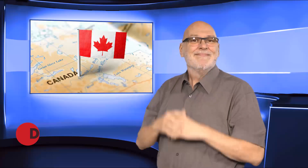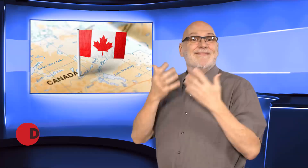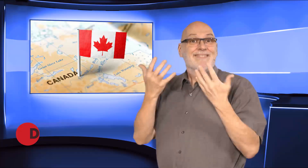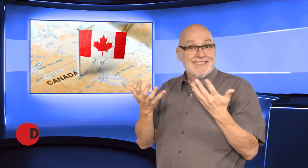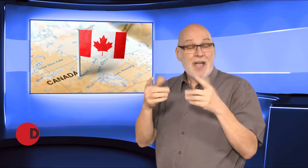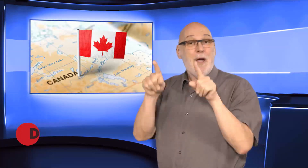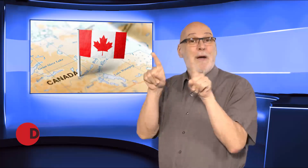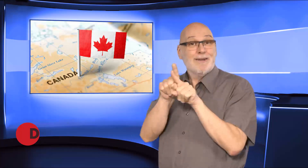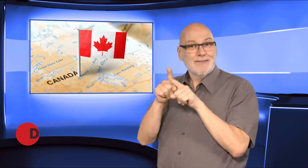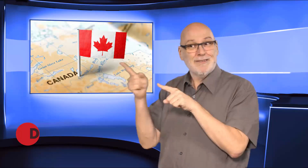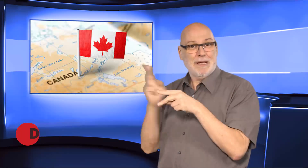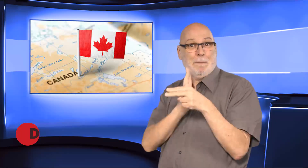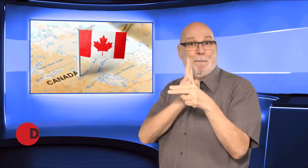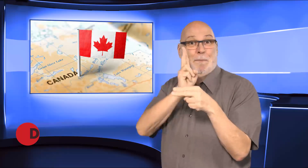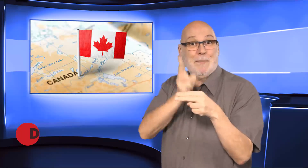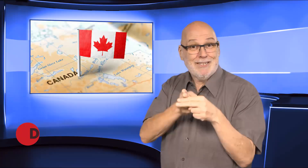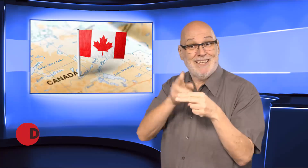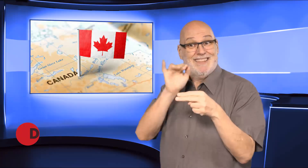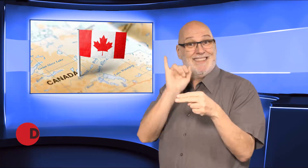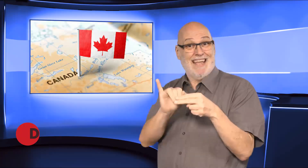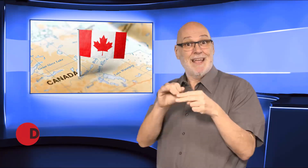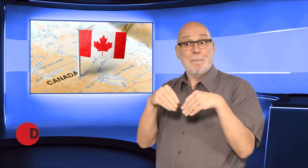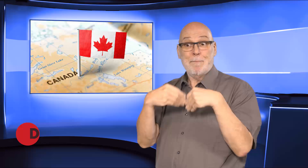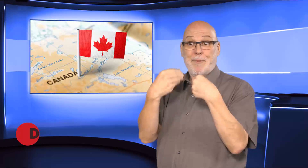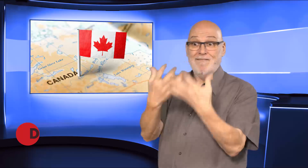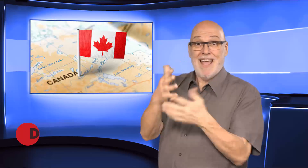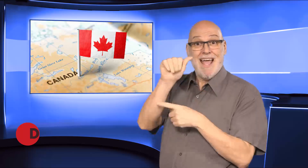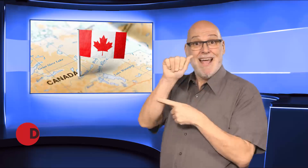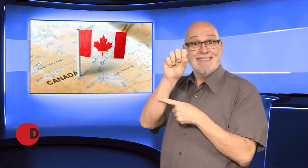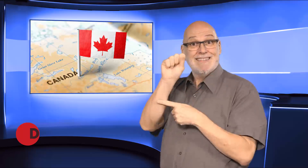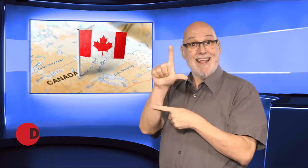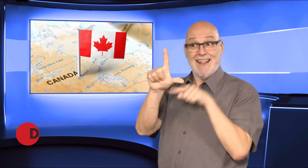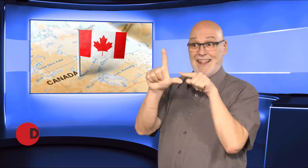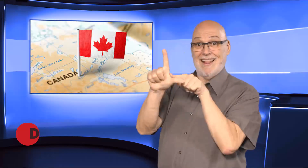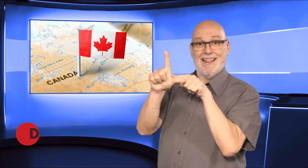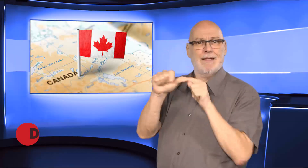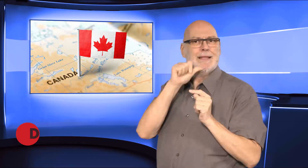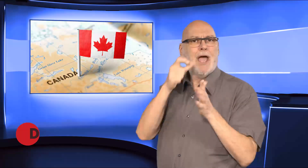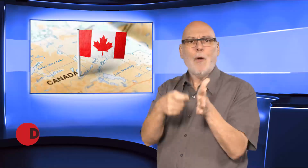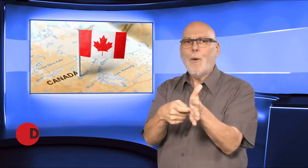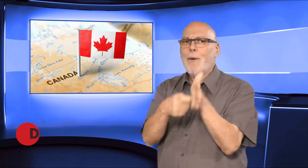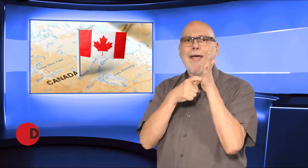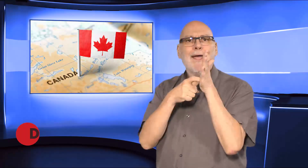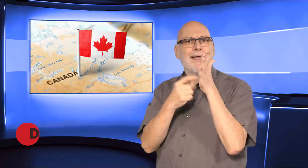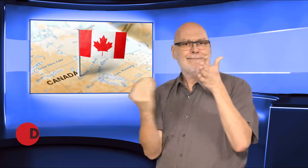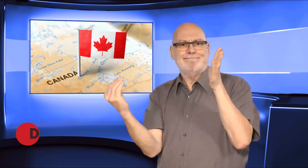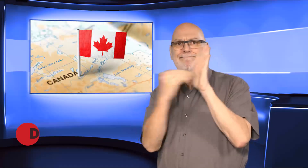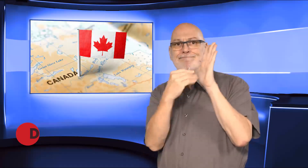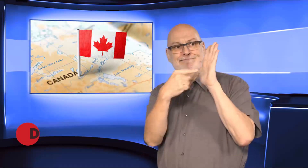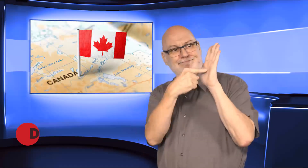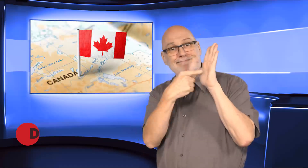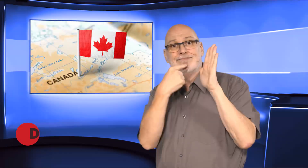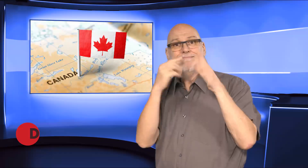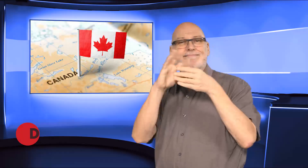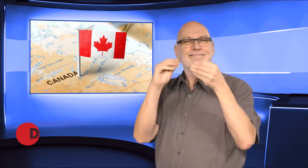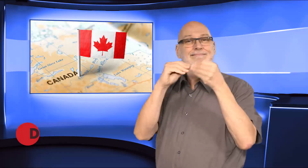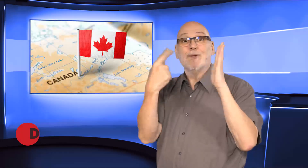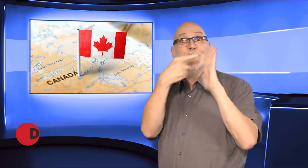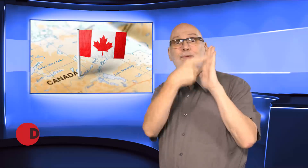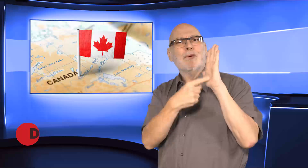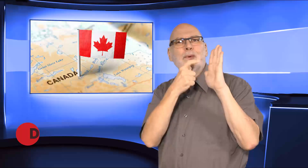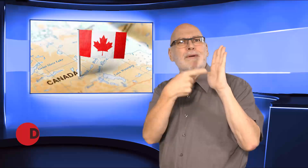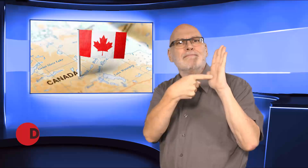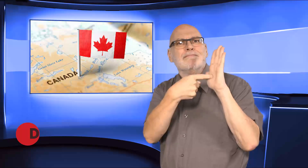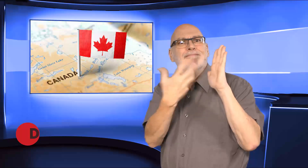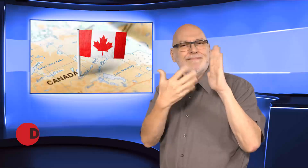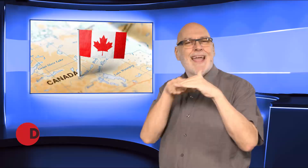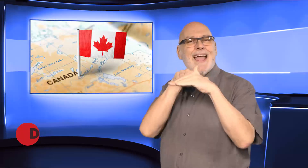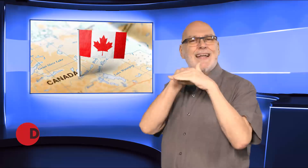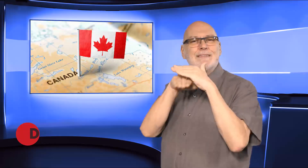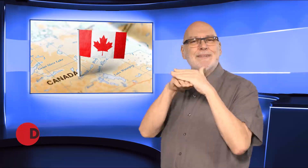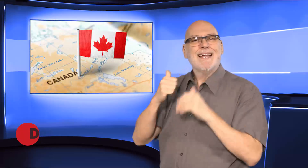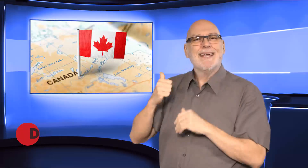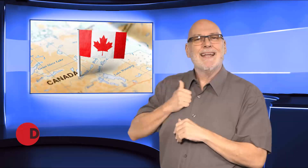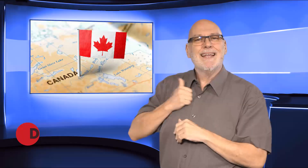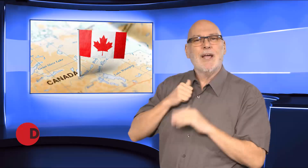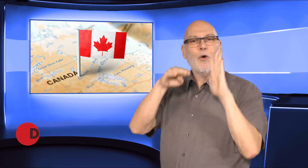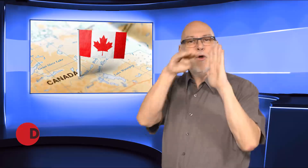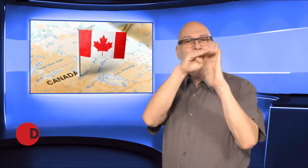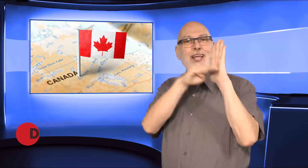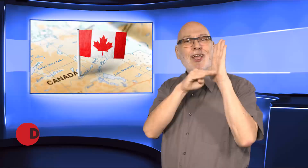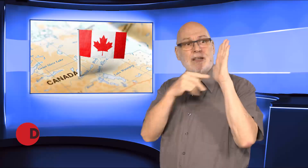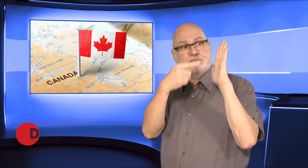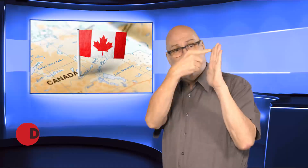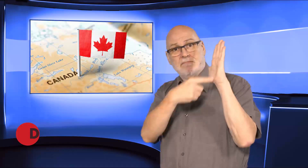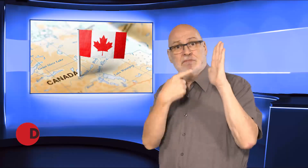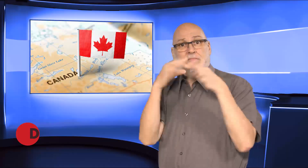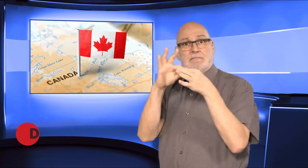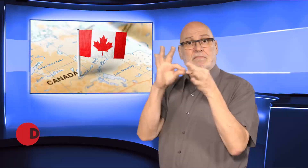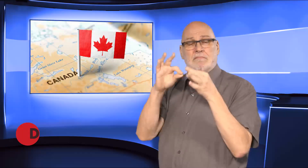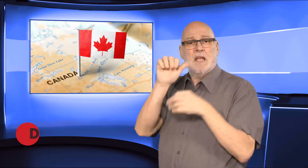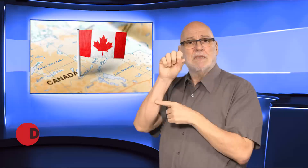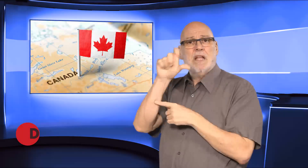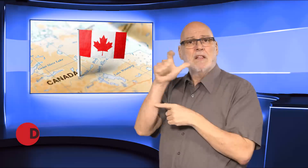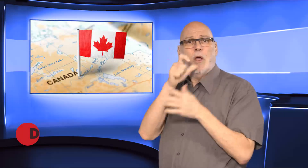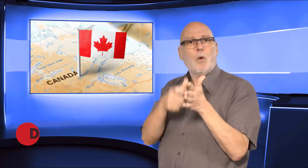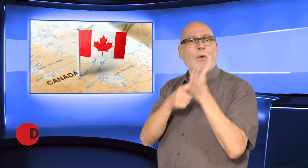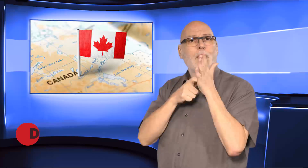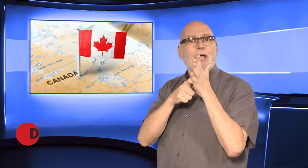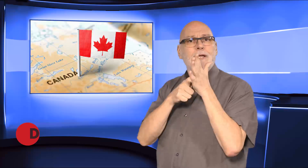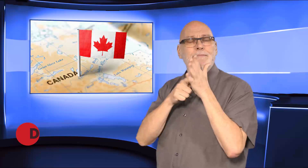and then mentions that providing ASL is not a requirement in Accessible Canada regulations.